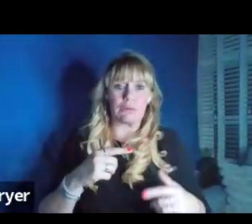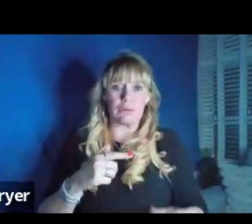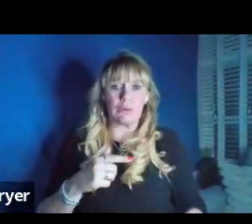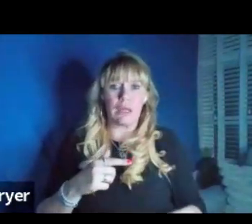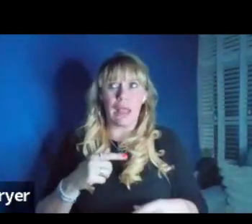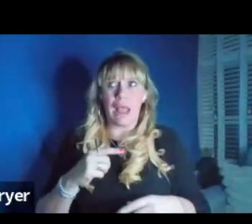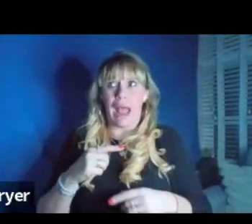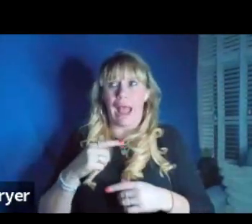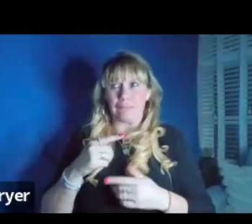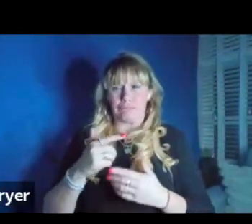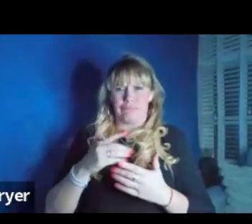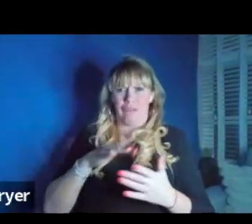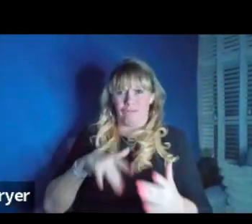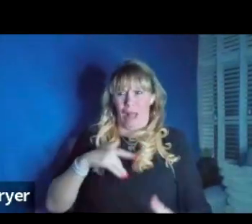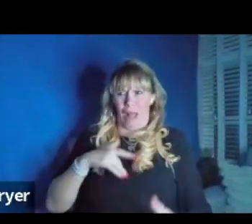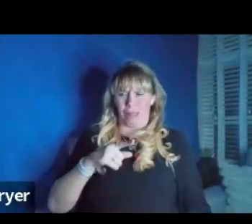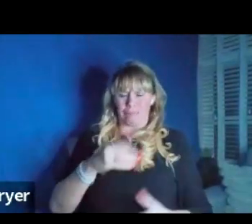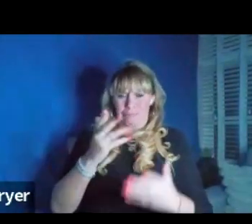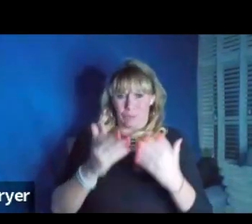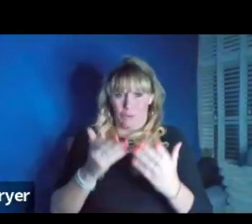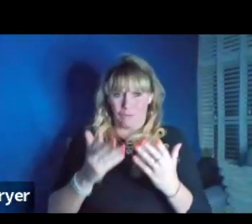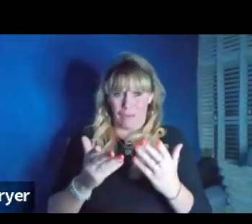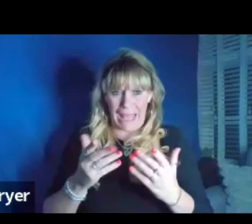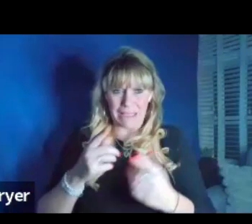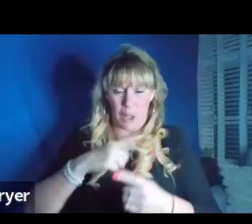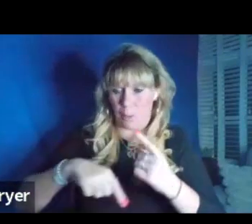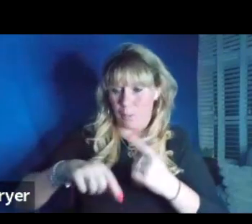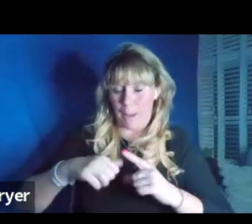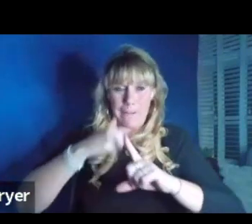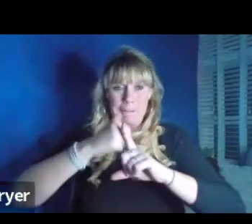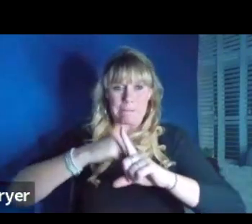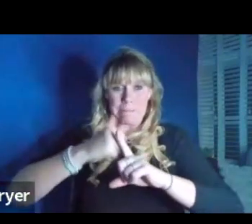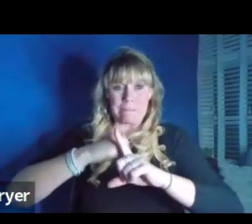So we all went out and demonstrated against that.